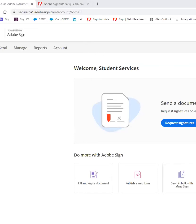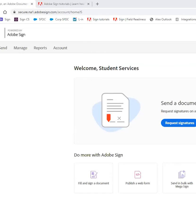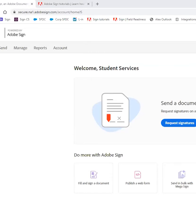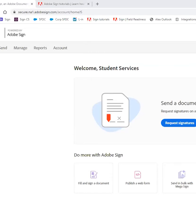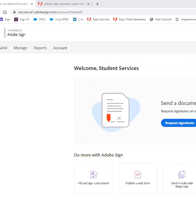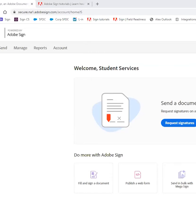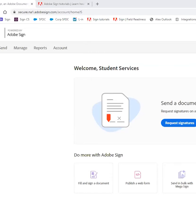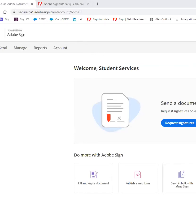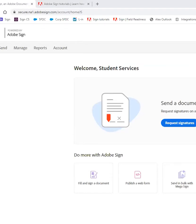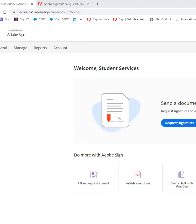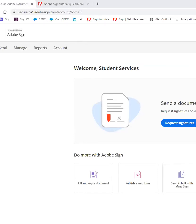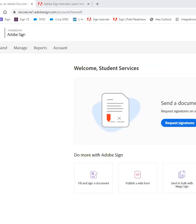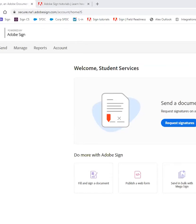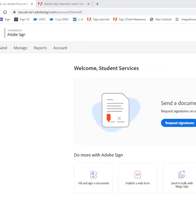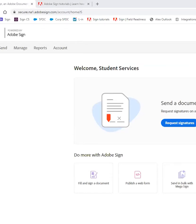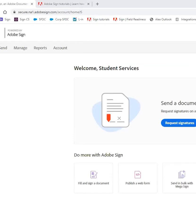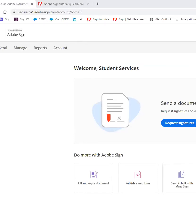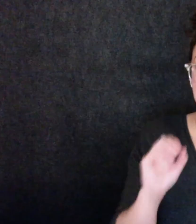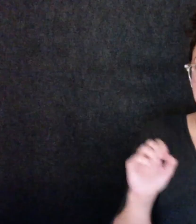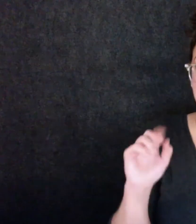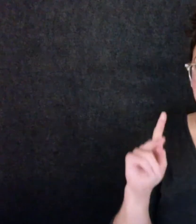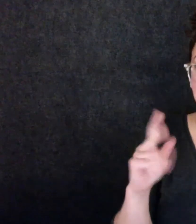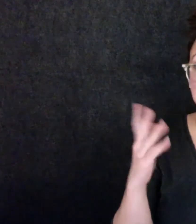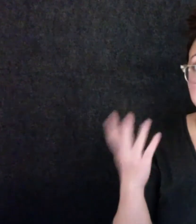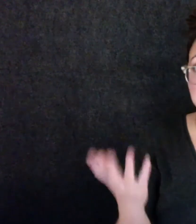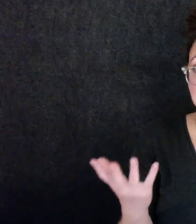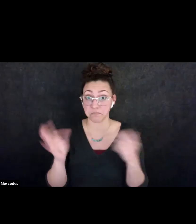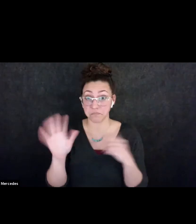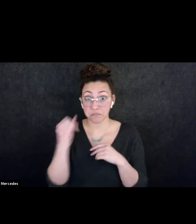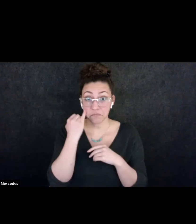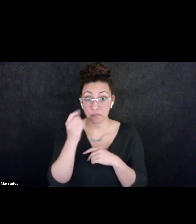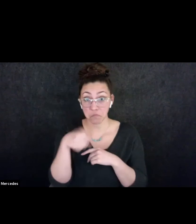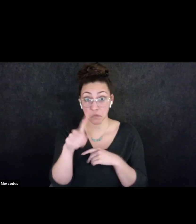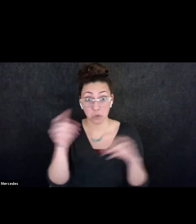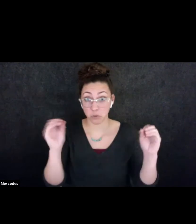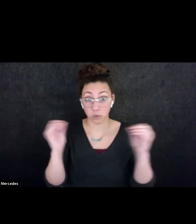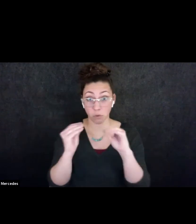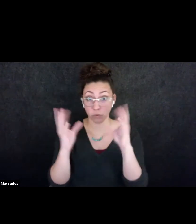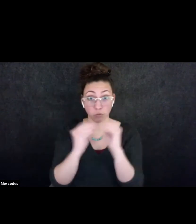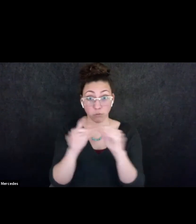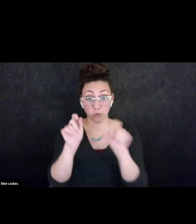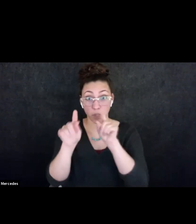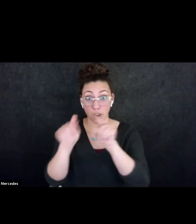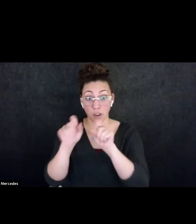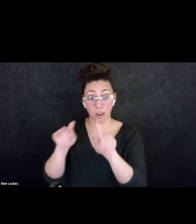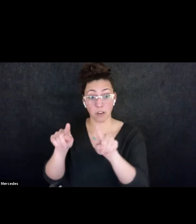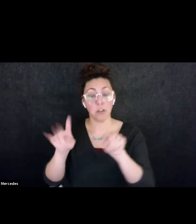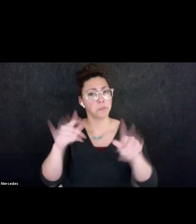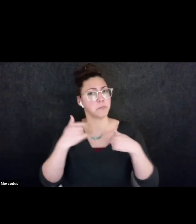Megan Elam: Okay, well, if no one has any more questions, I do just want to say that I greatly appreciate